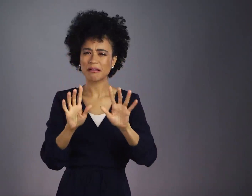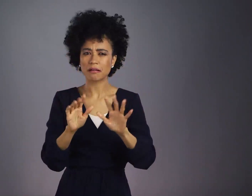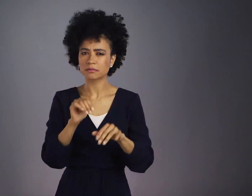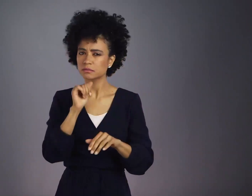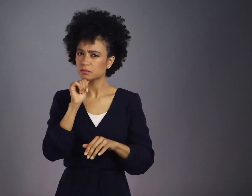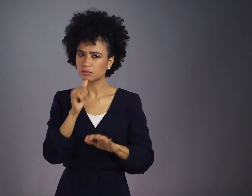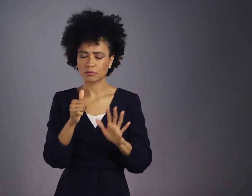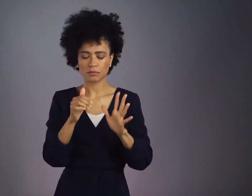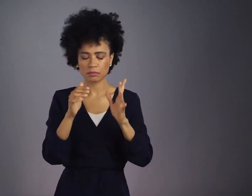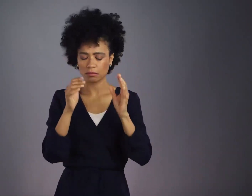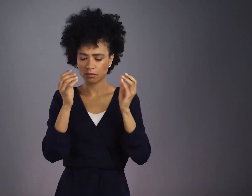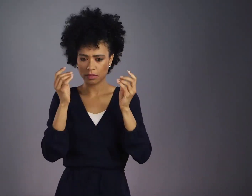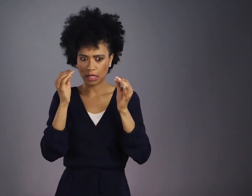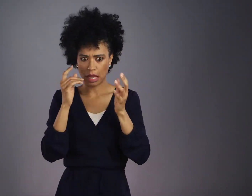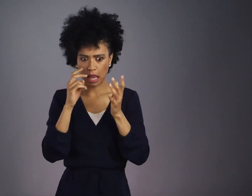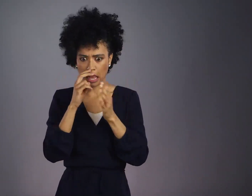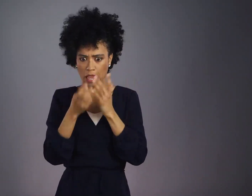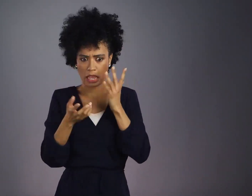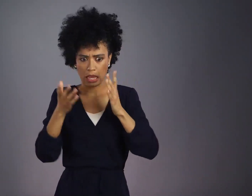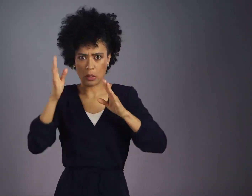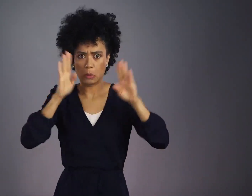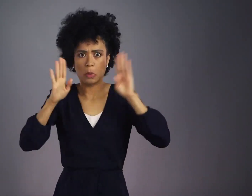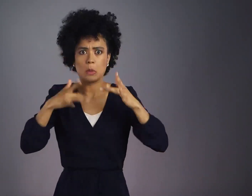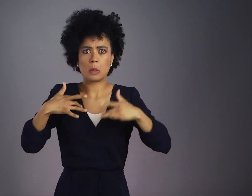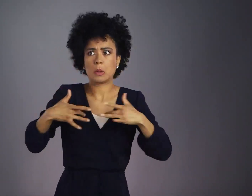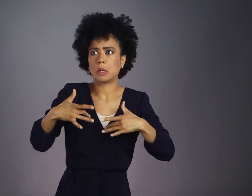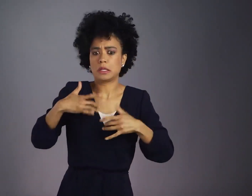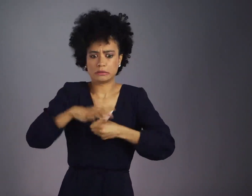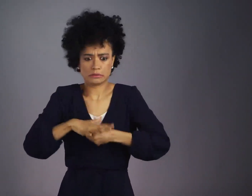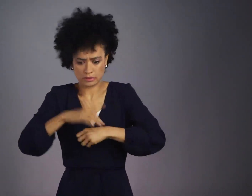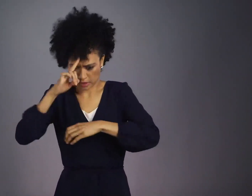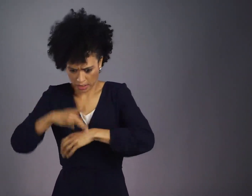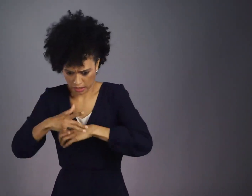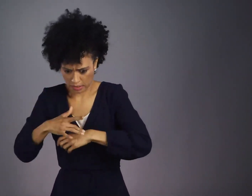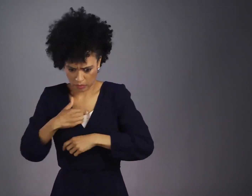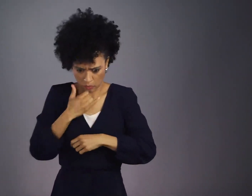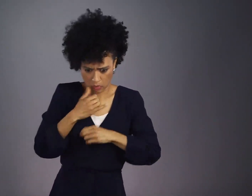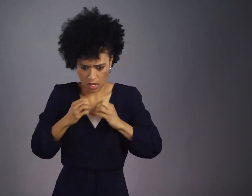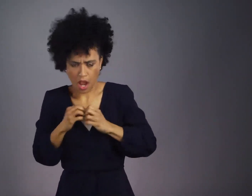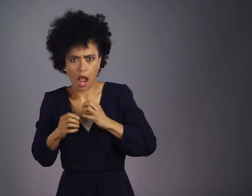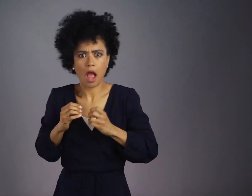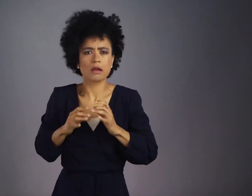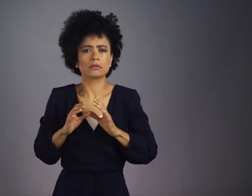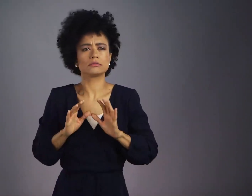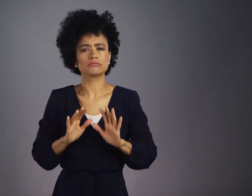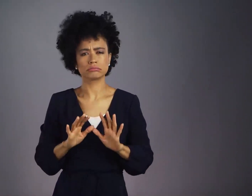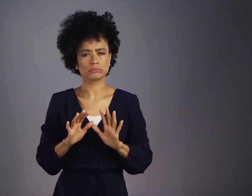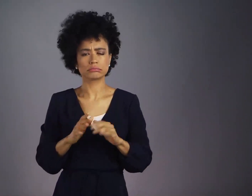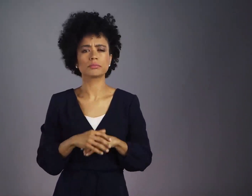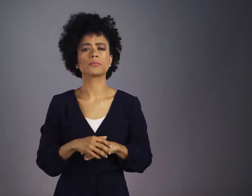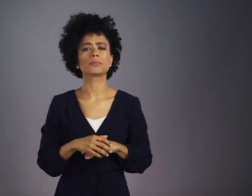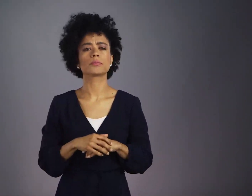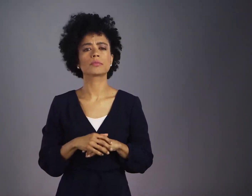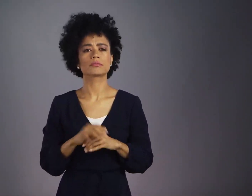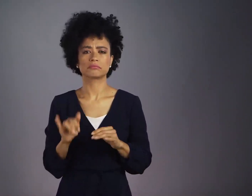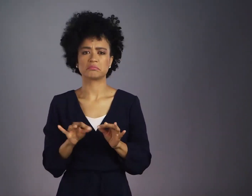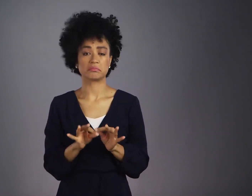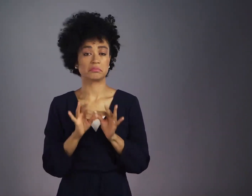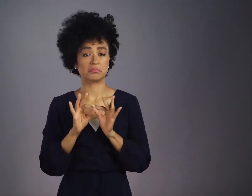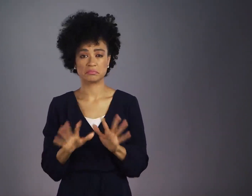of what we could pack into the stream of life? But we must be careful not to drift into worry, remorse or morbid reﬂection,